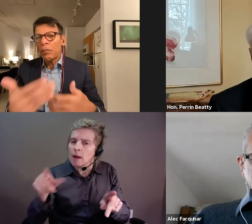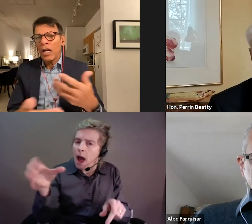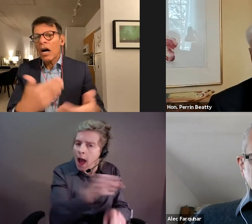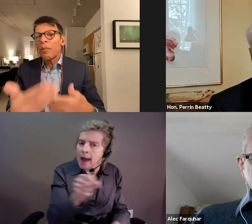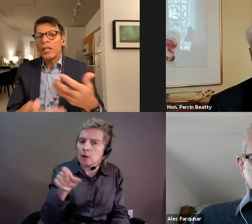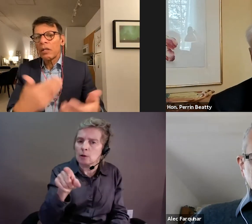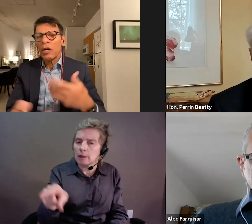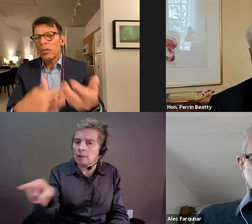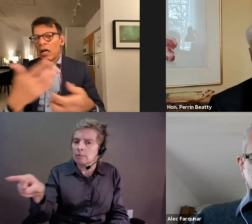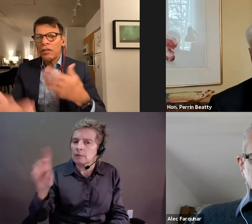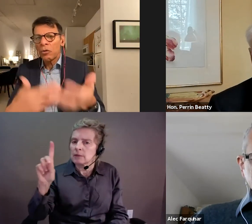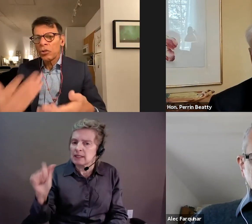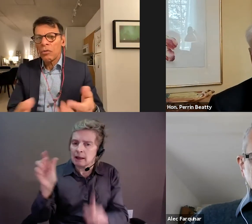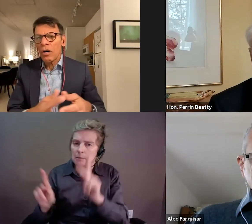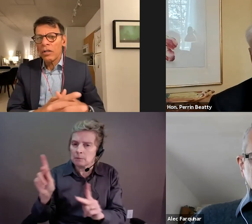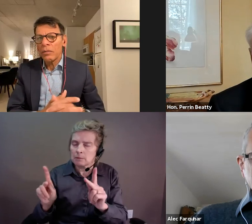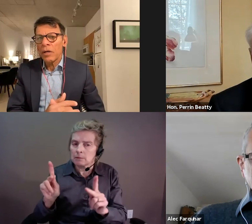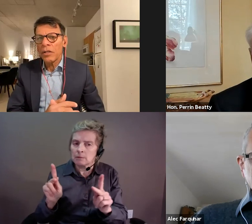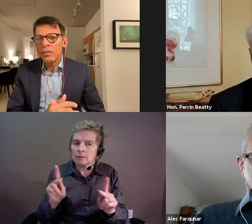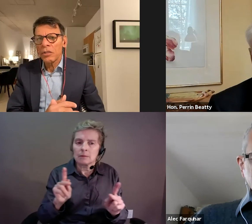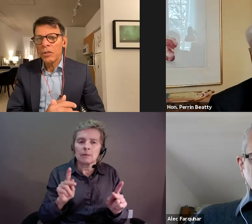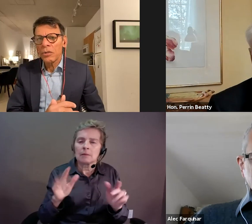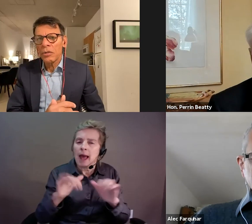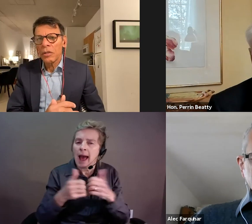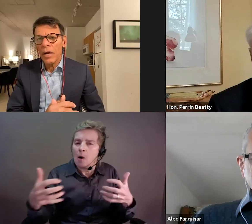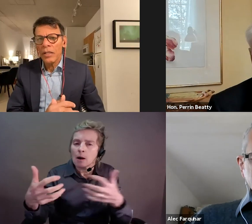be accommodated without having gone through all the myriad of things we used to do in the past.